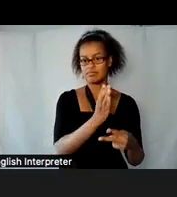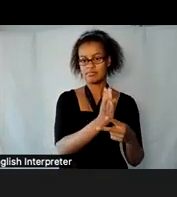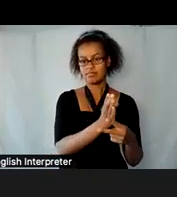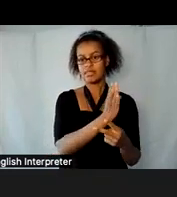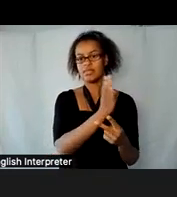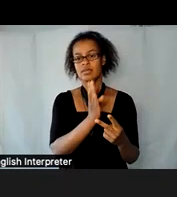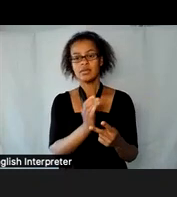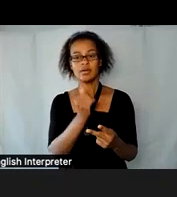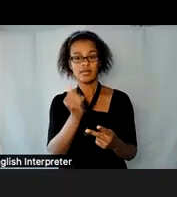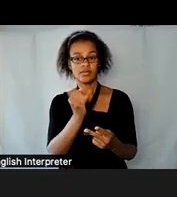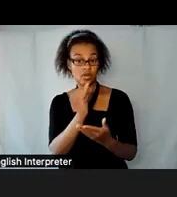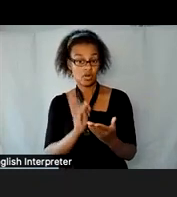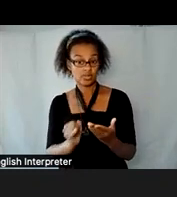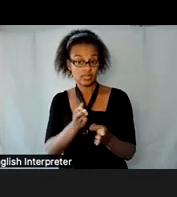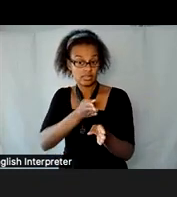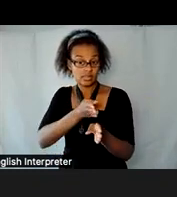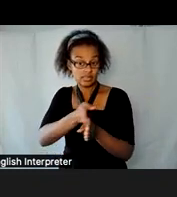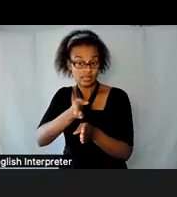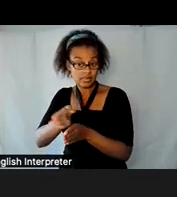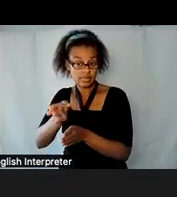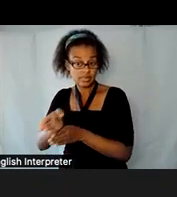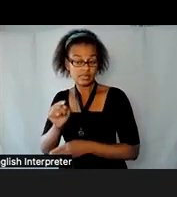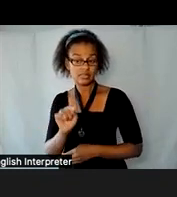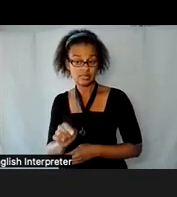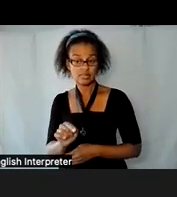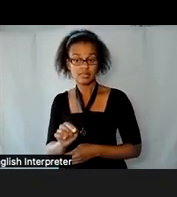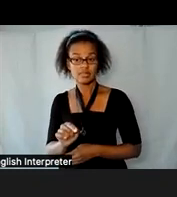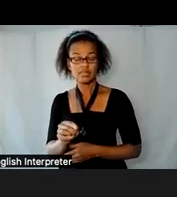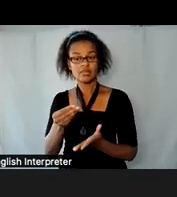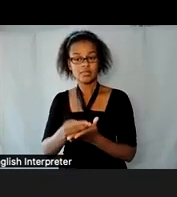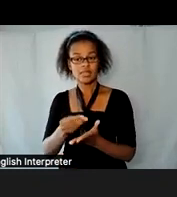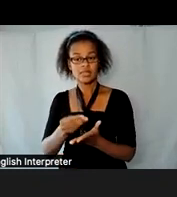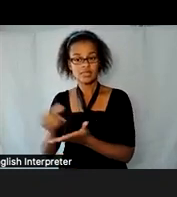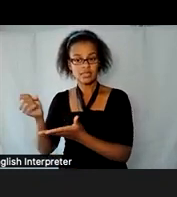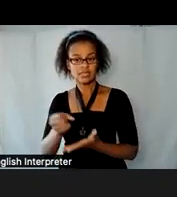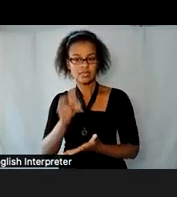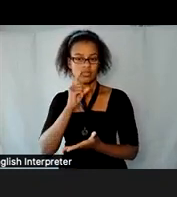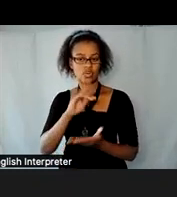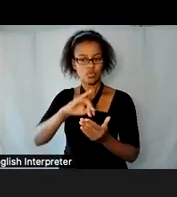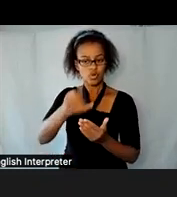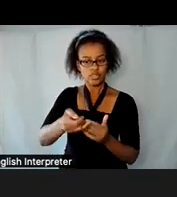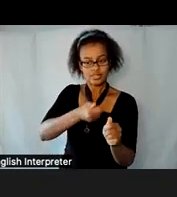And that includes project and operating grants in discipline based programs such as dance